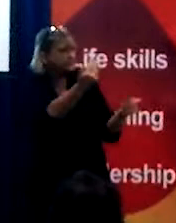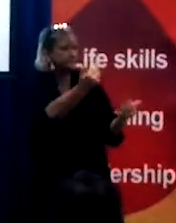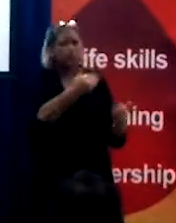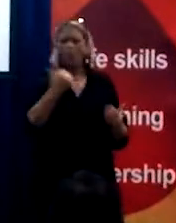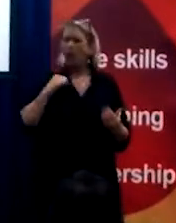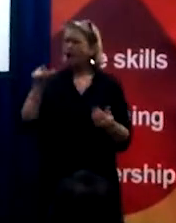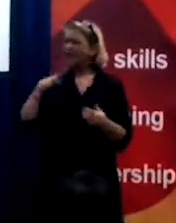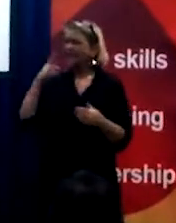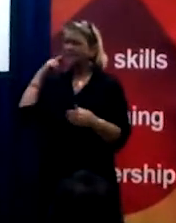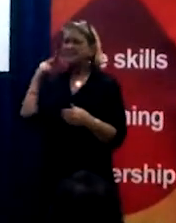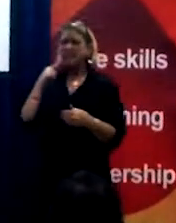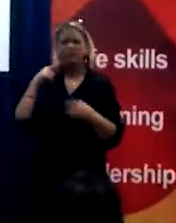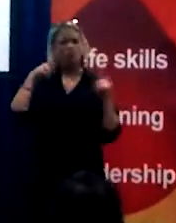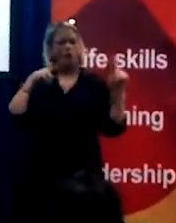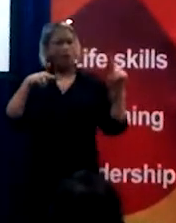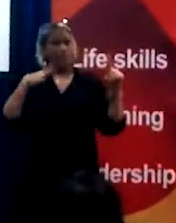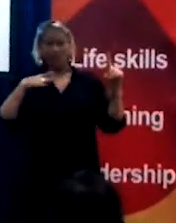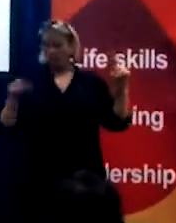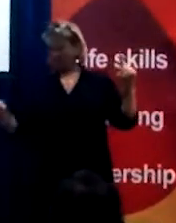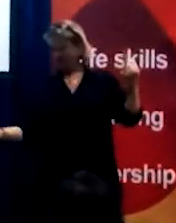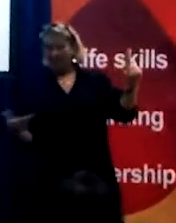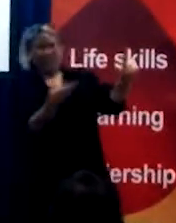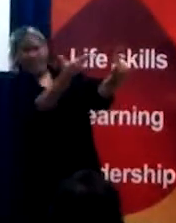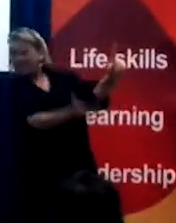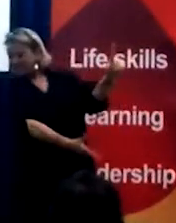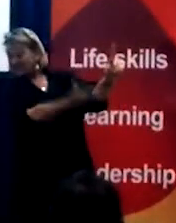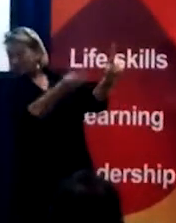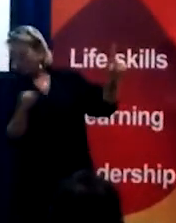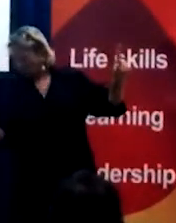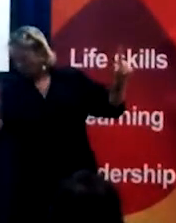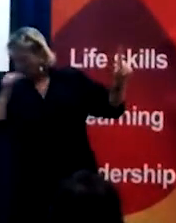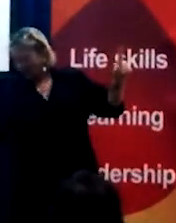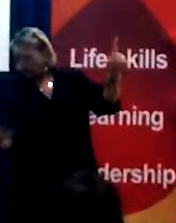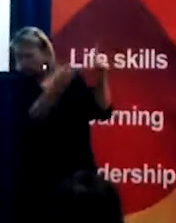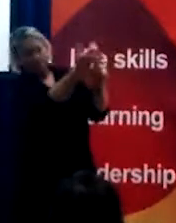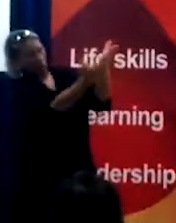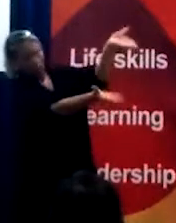They are a living example of what we’re trying to teach our kids, that Deaf people can succeed.